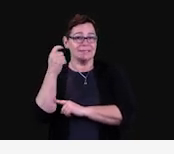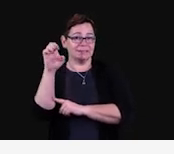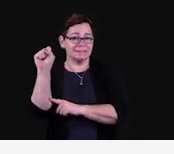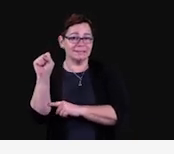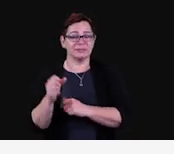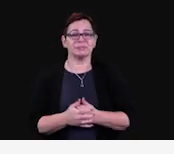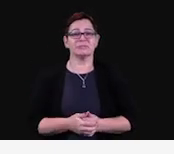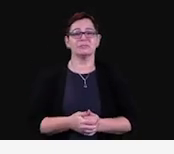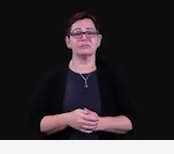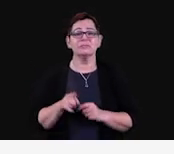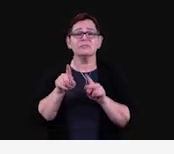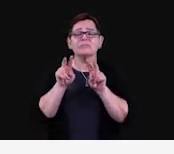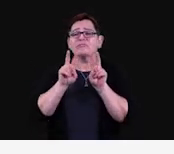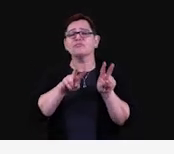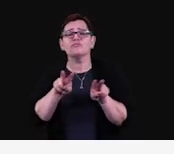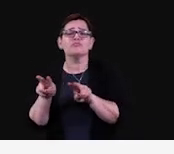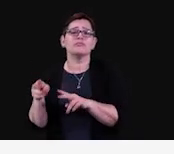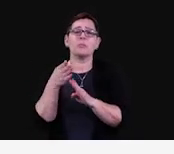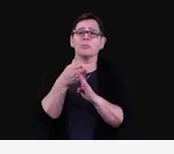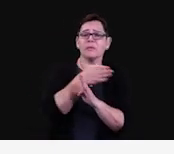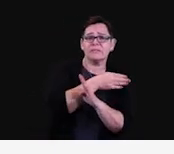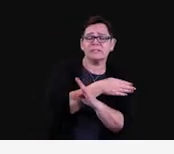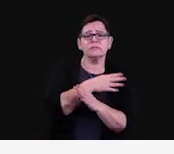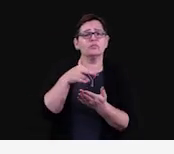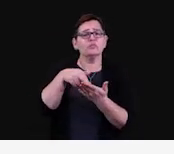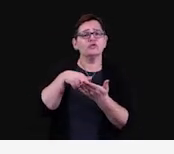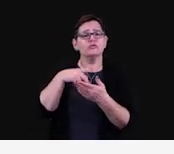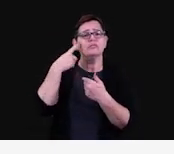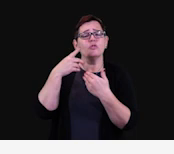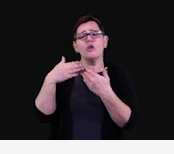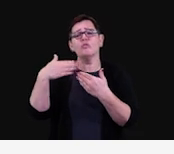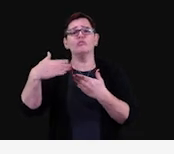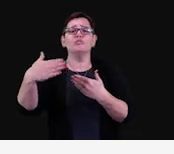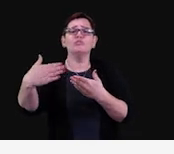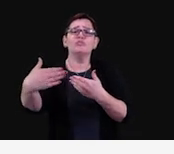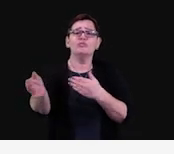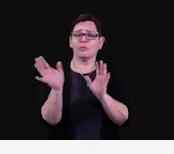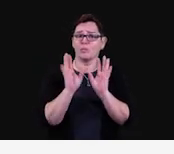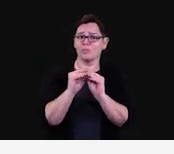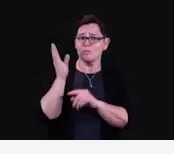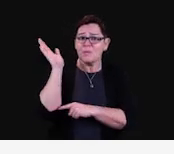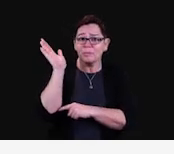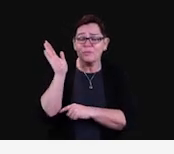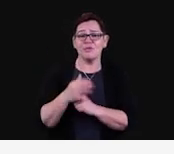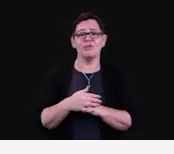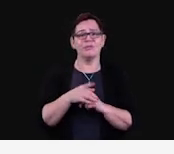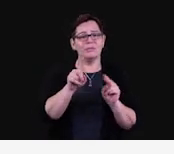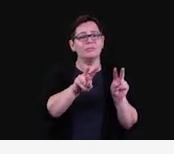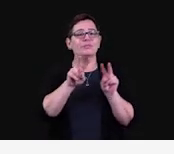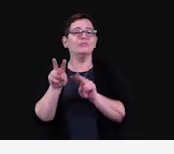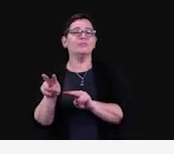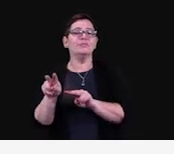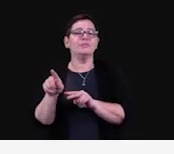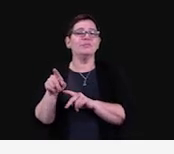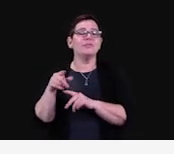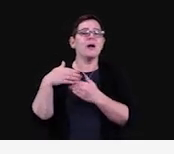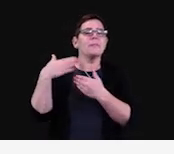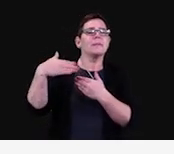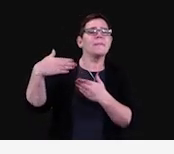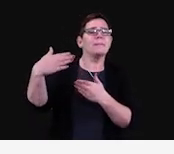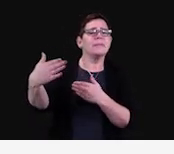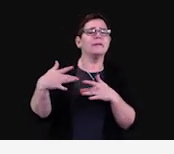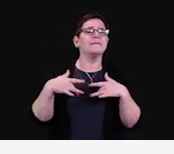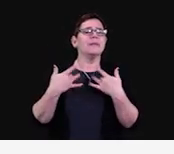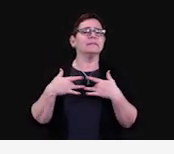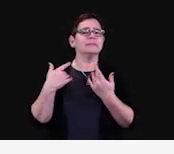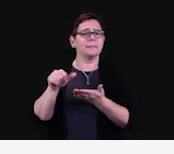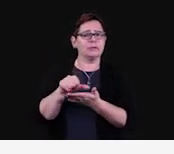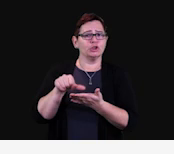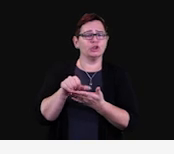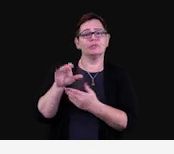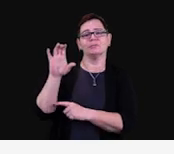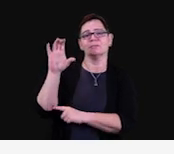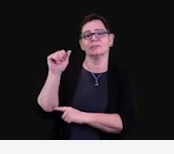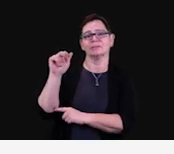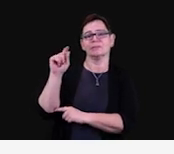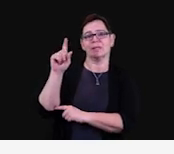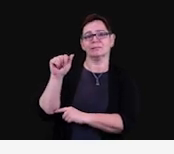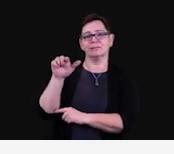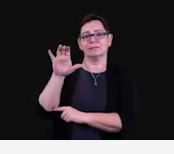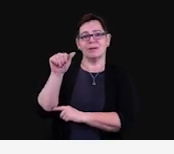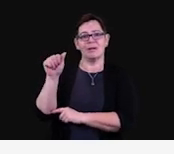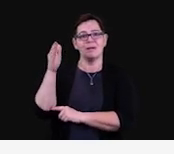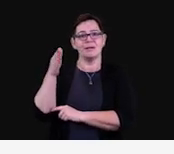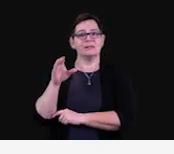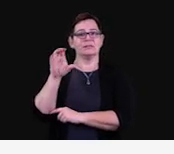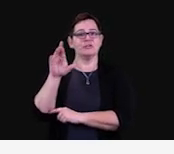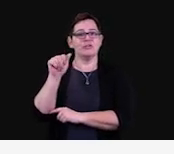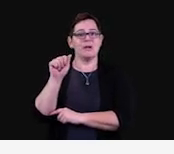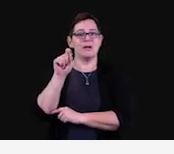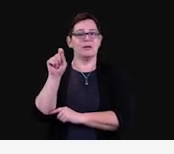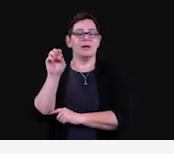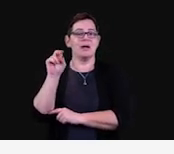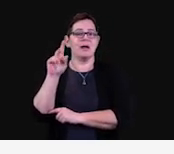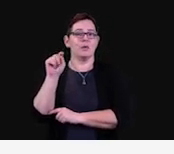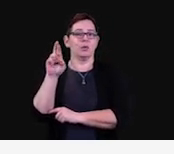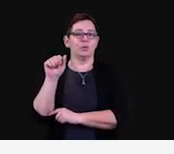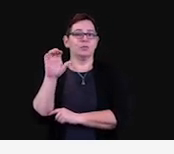To view previous and register for upcoming webinars, visit our Upcoming Events page at canada.ca/cra-outreach-events.